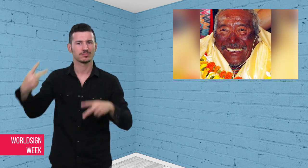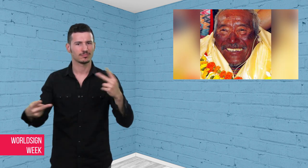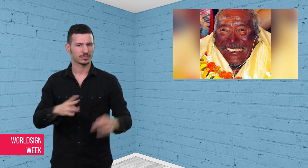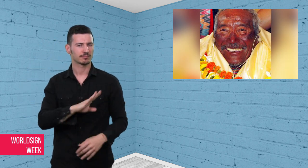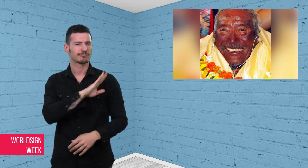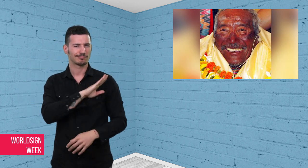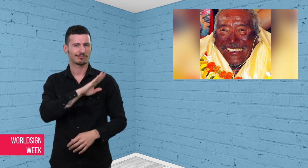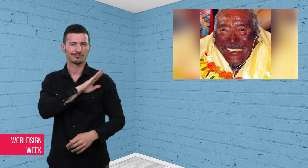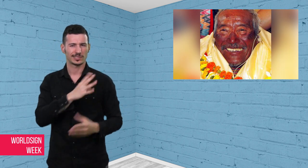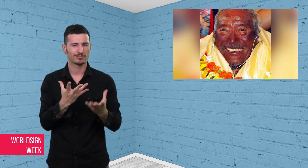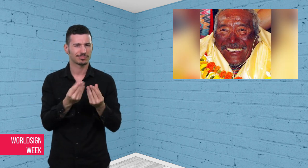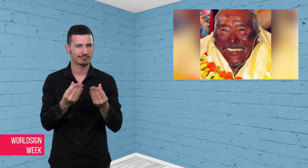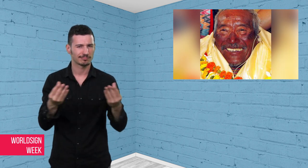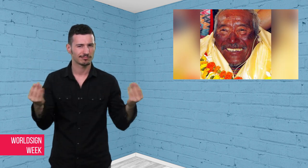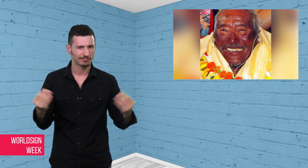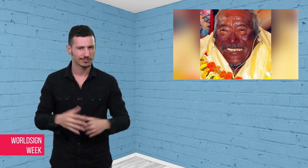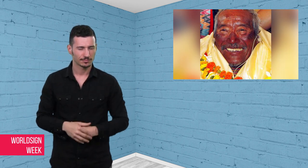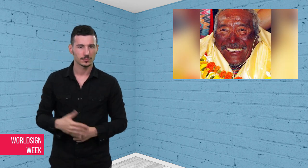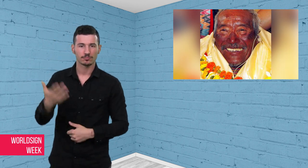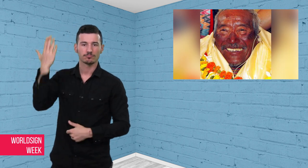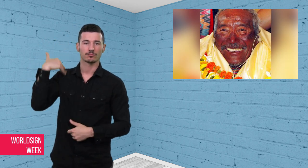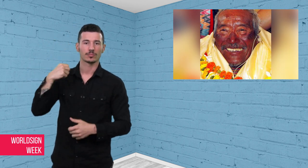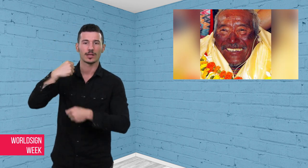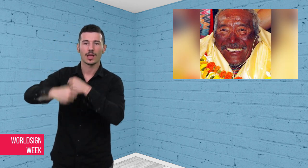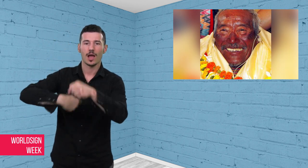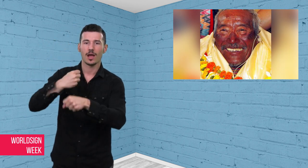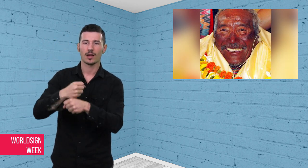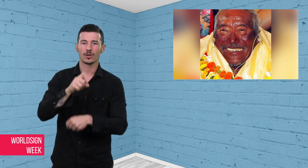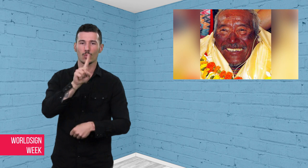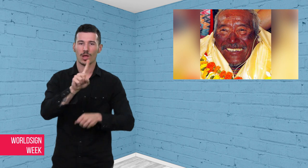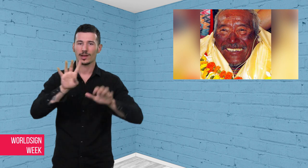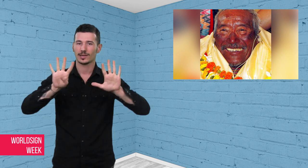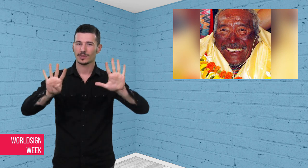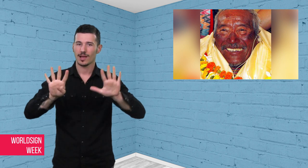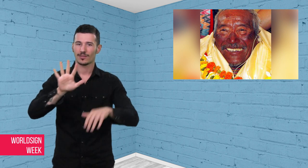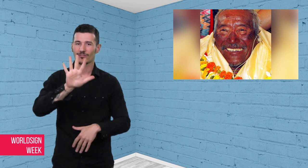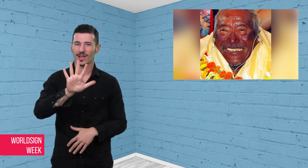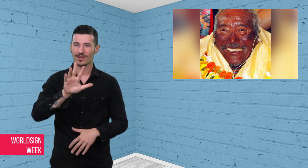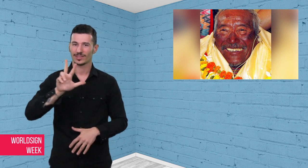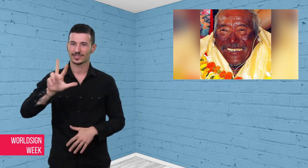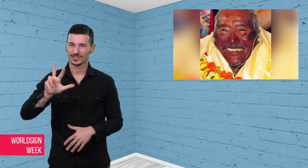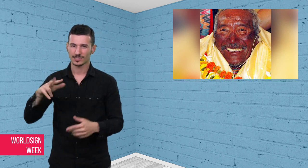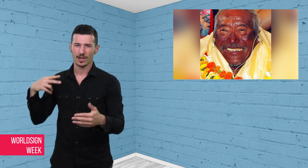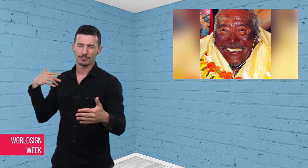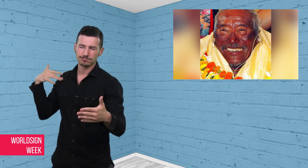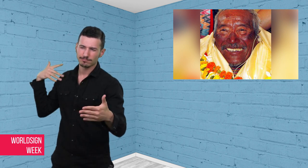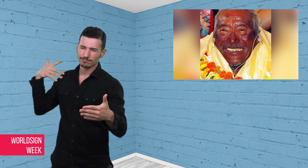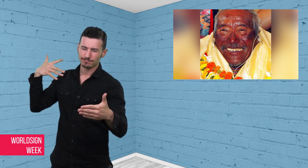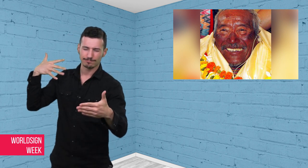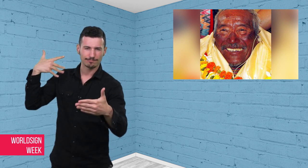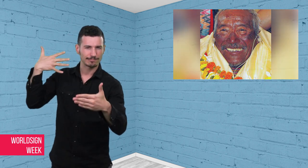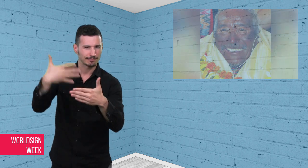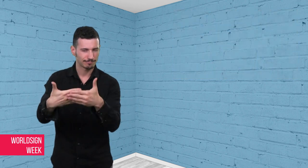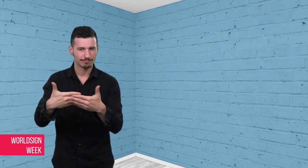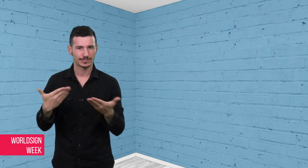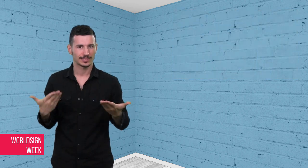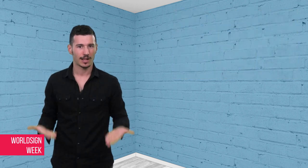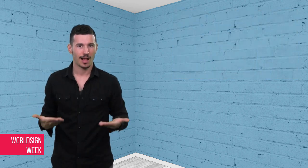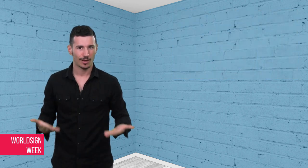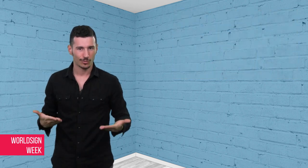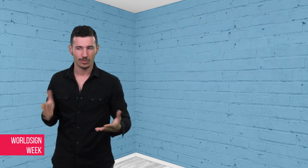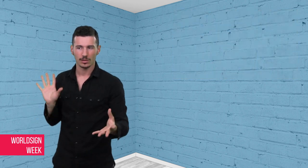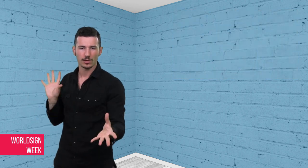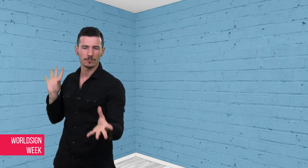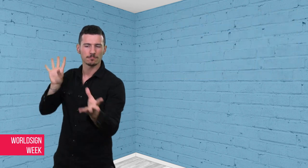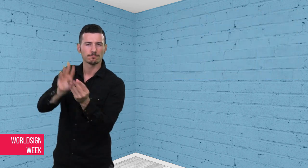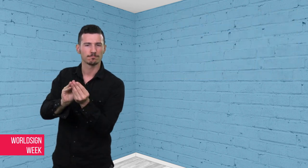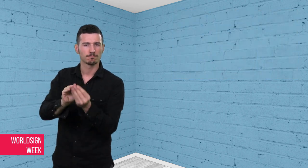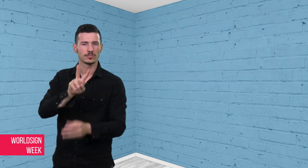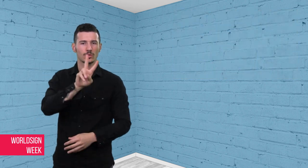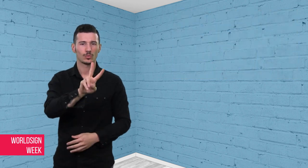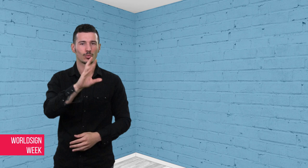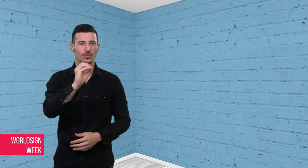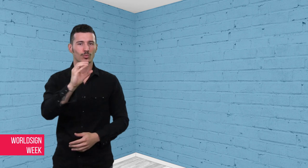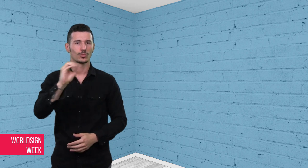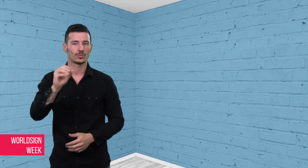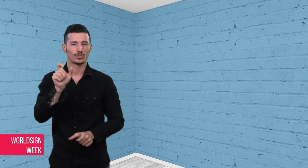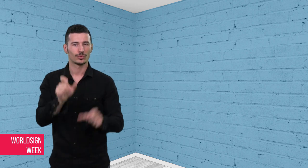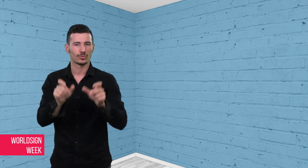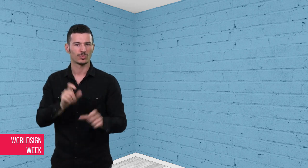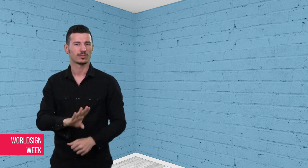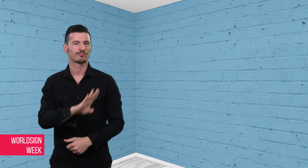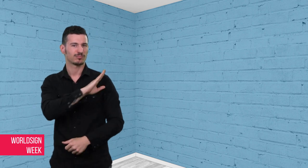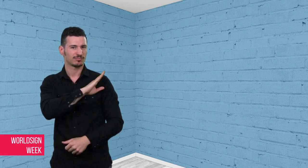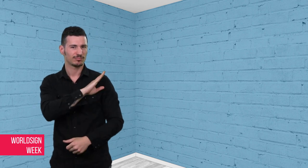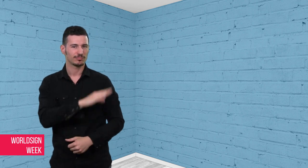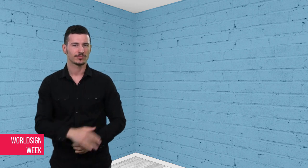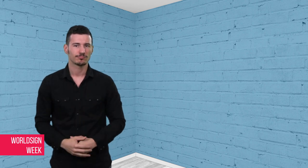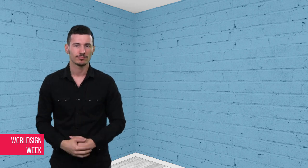in 200 deaths since 1953.